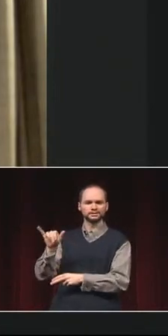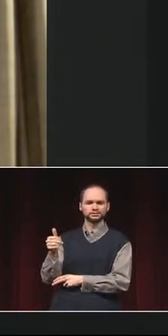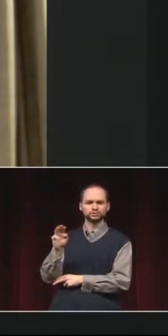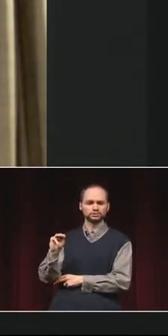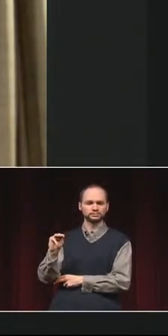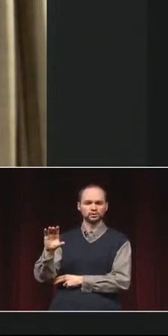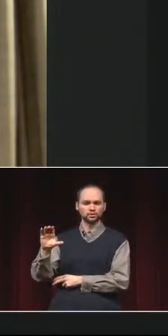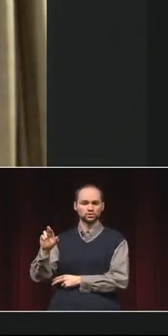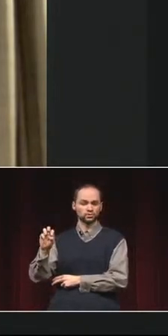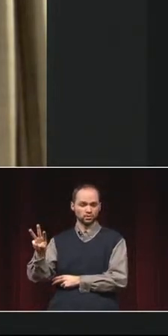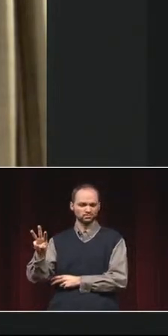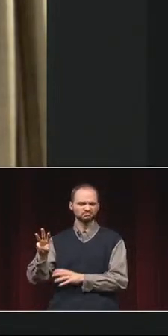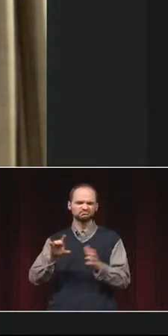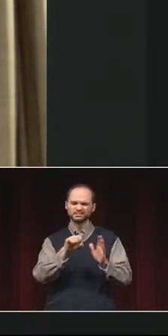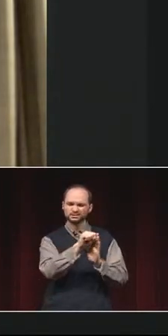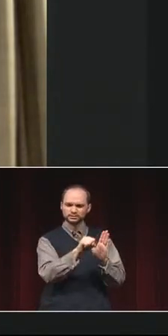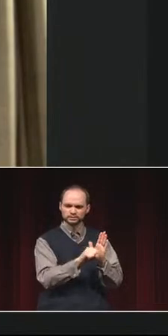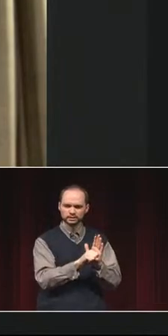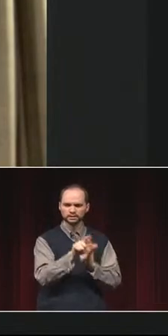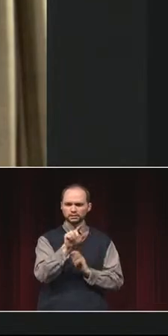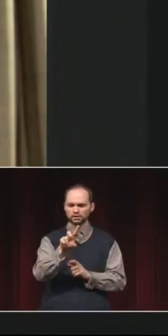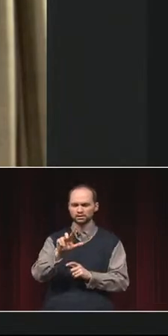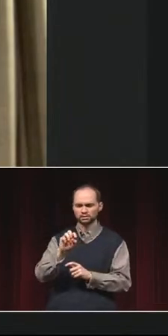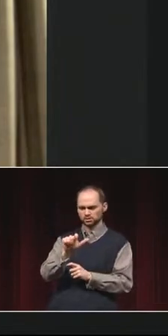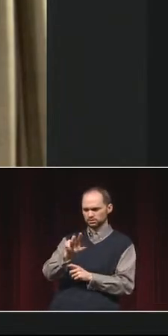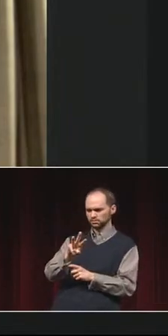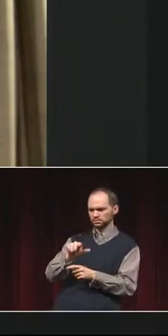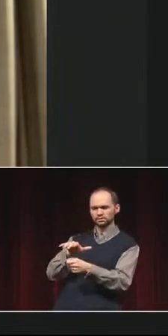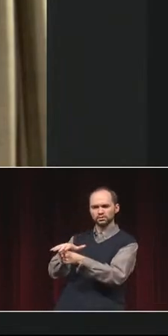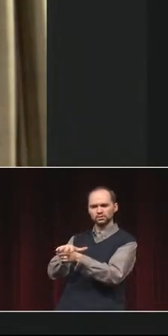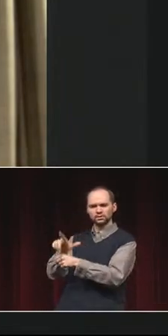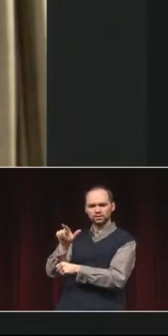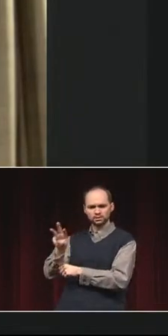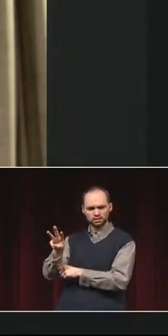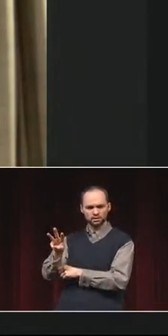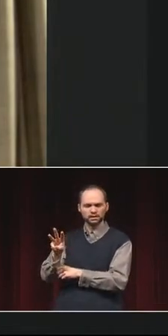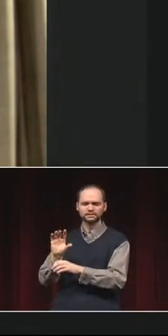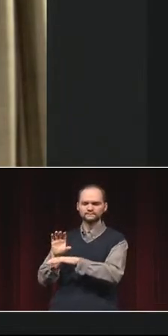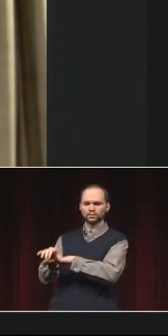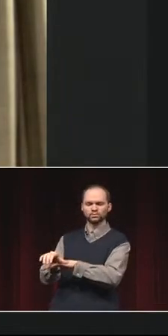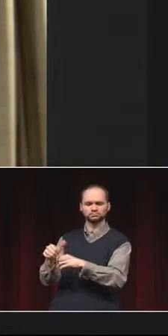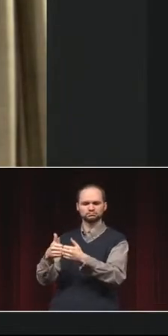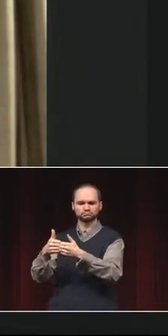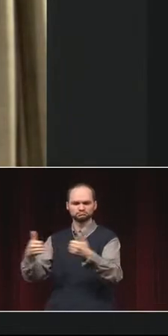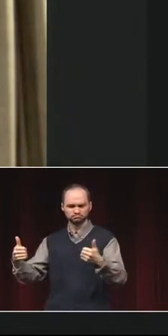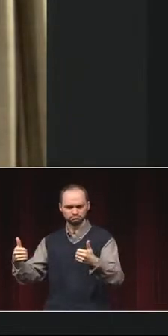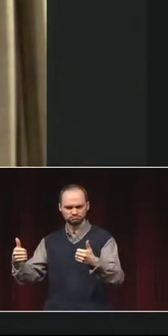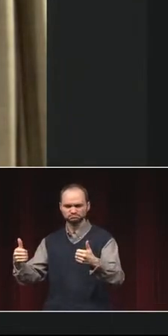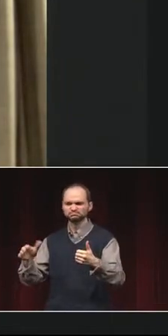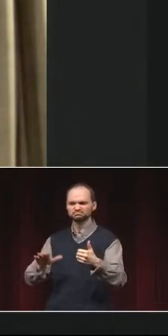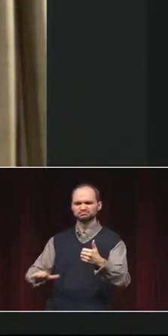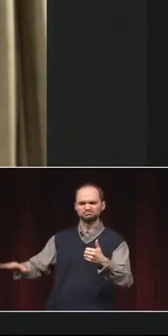that enforce racial segregation in the south. Now other areas in the country are affected as well